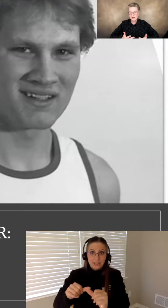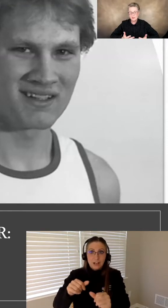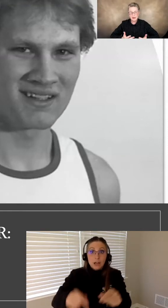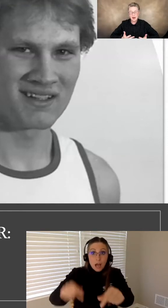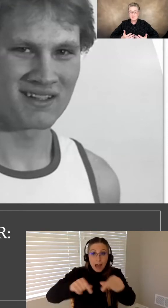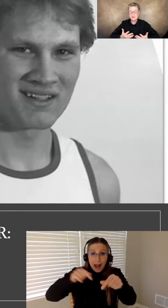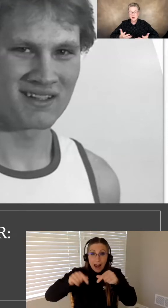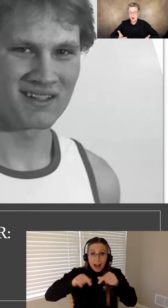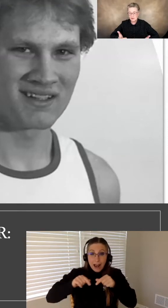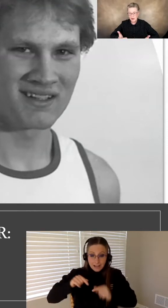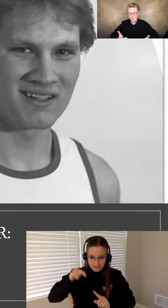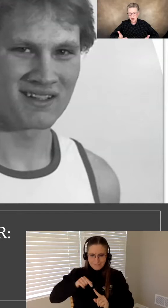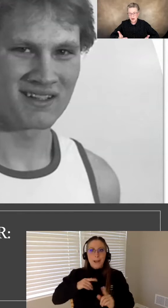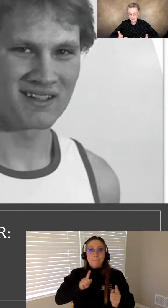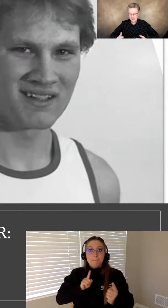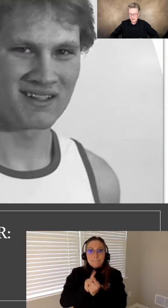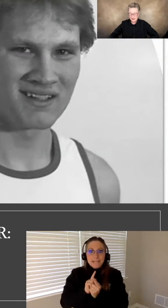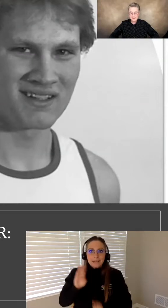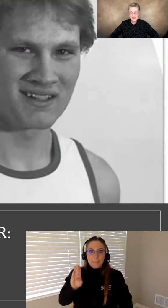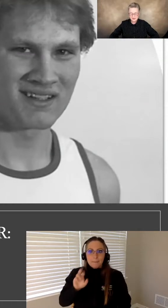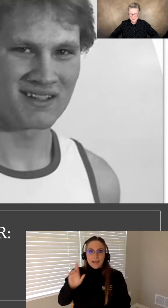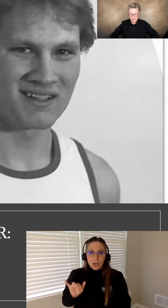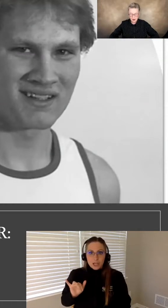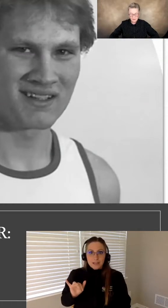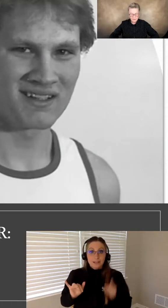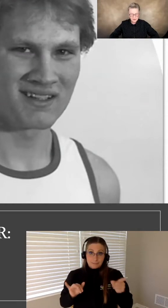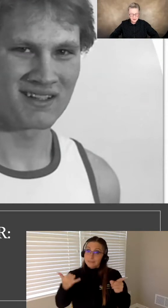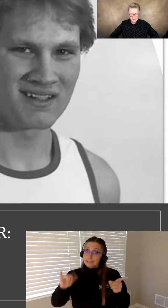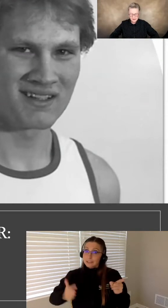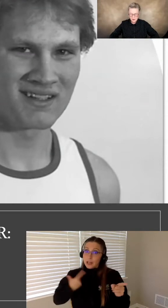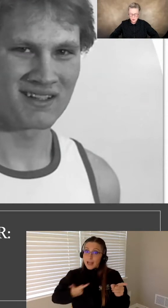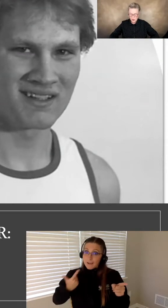in my life and so I thank Barry, he's still alive, still working and